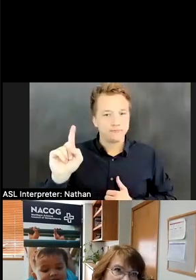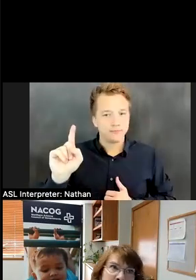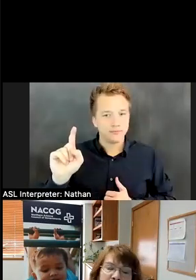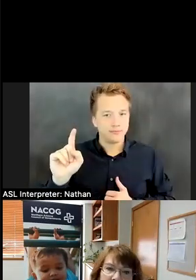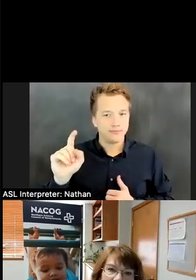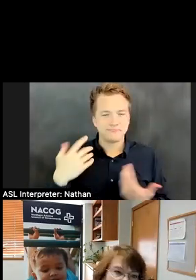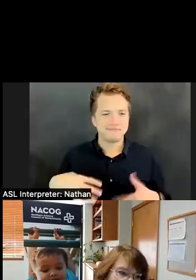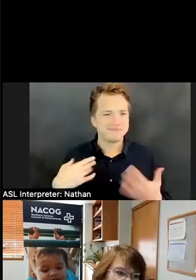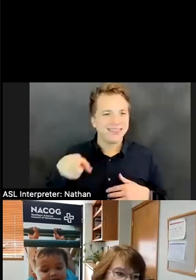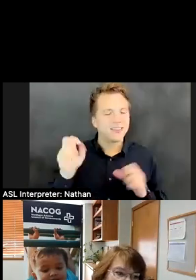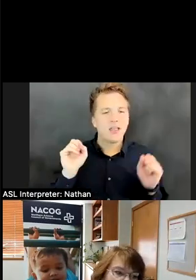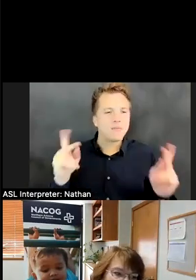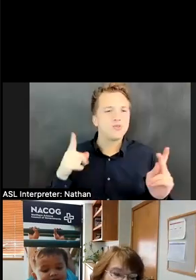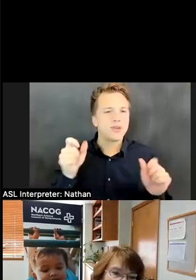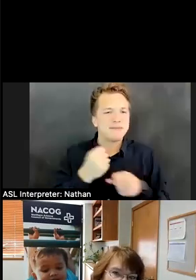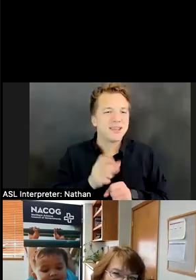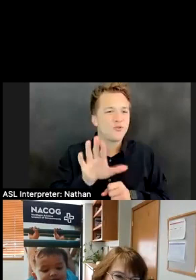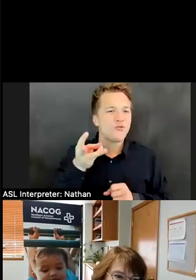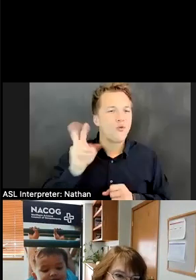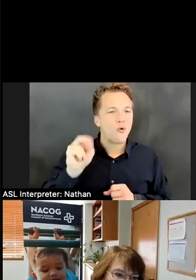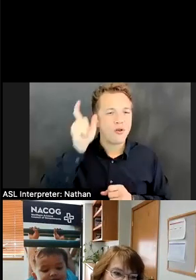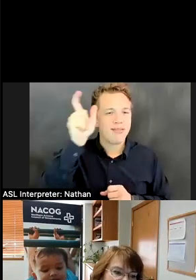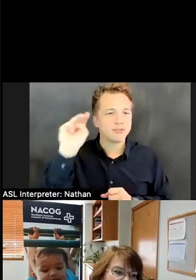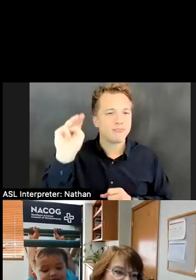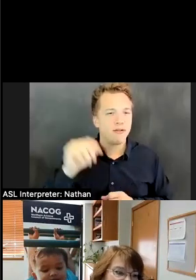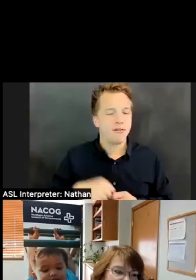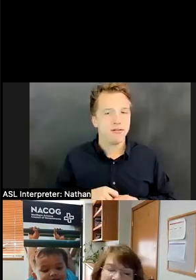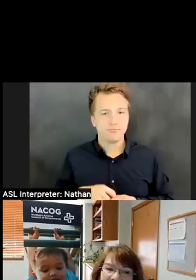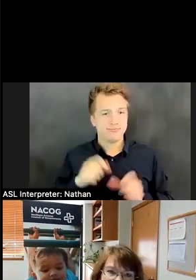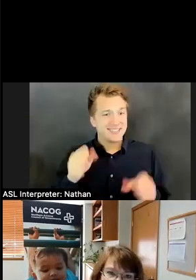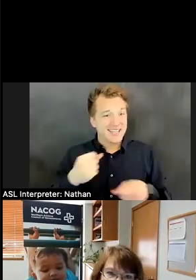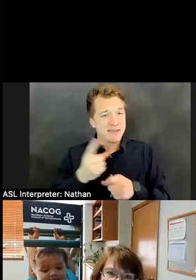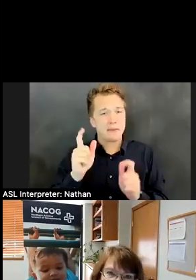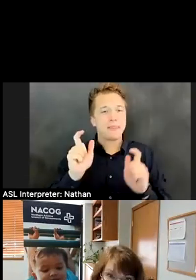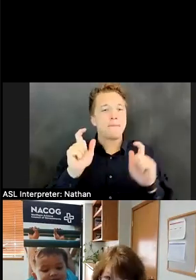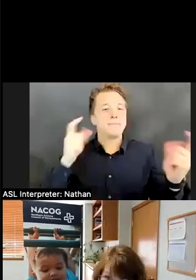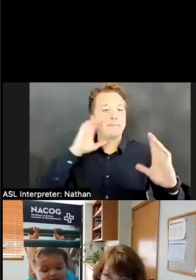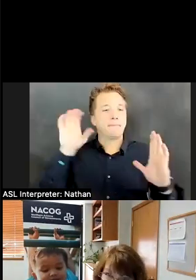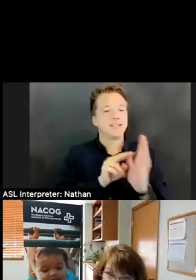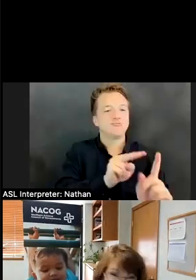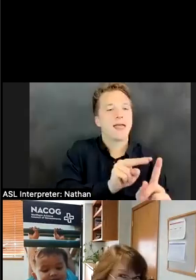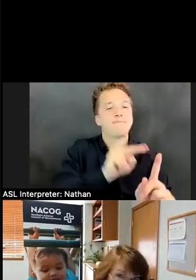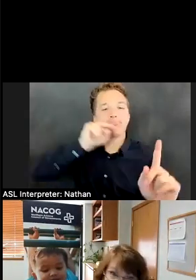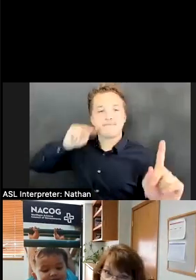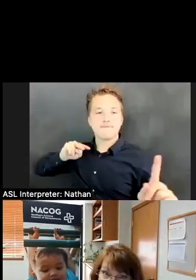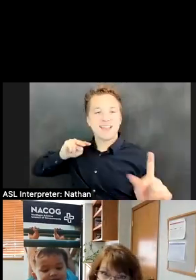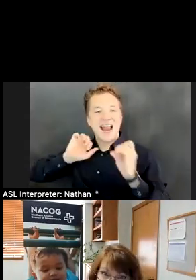It's an opportunity to create your own logic model, to create a big picture, break it down. We would also say they don't leave it on the shelf.